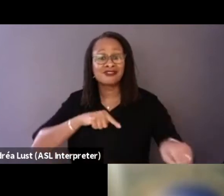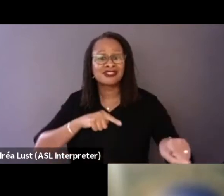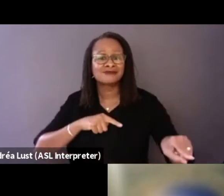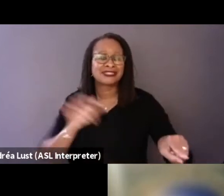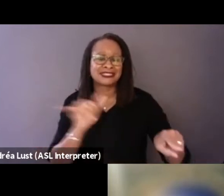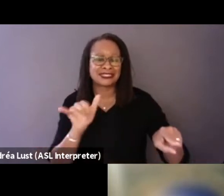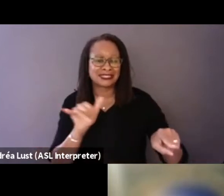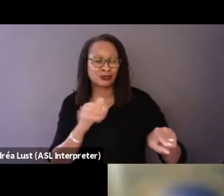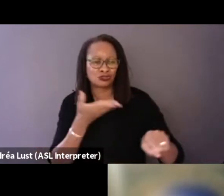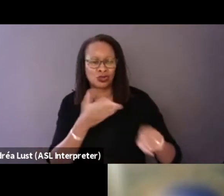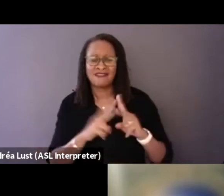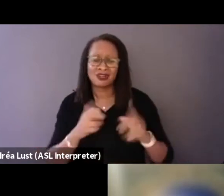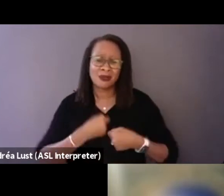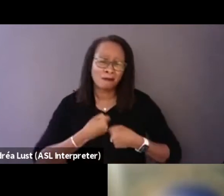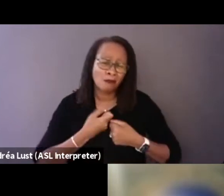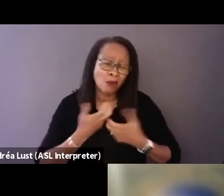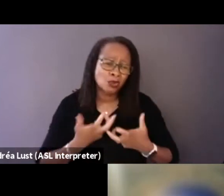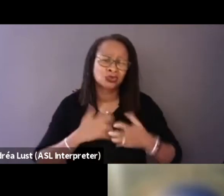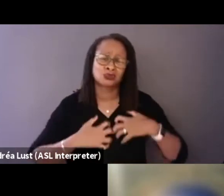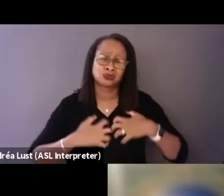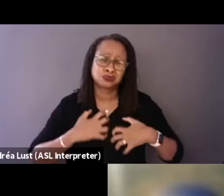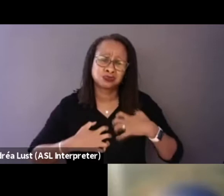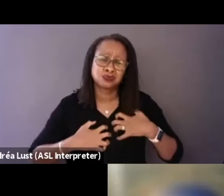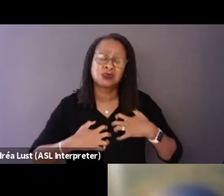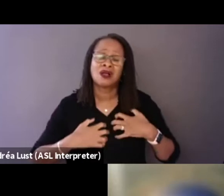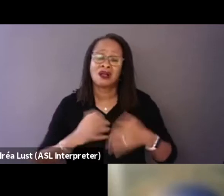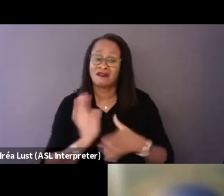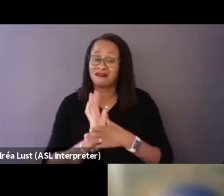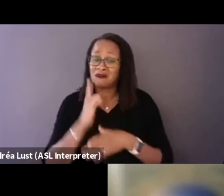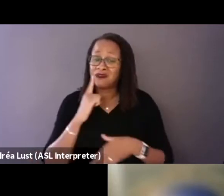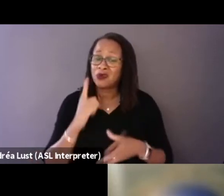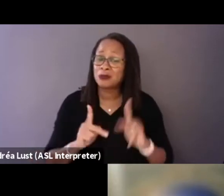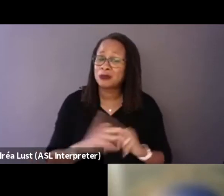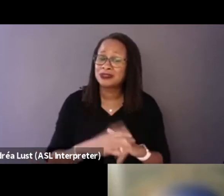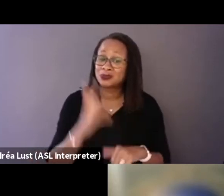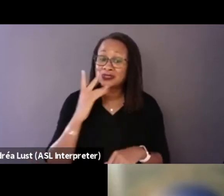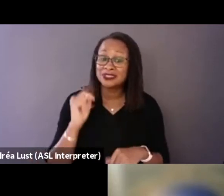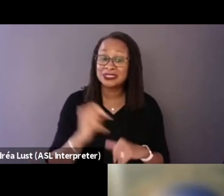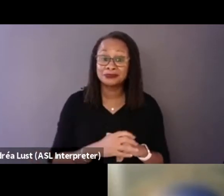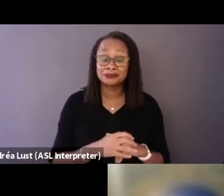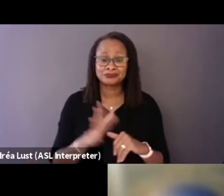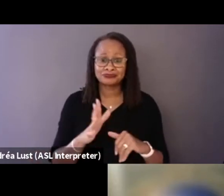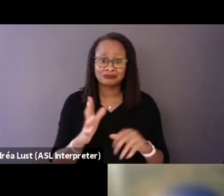It's a very emotional film for people to see, this glimmer of hope